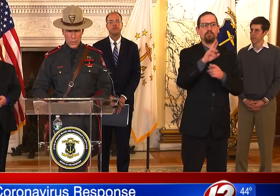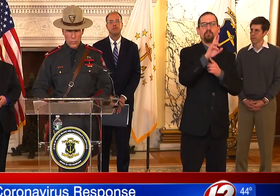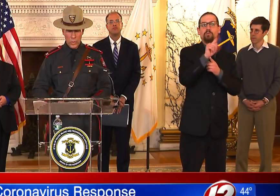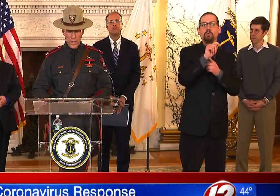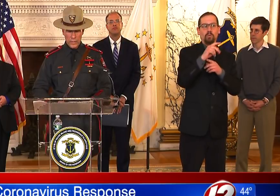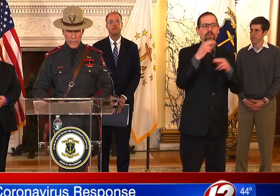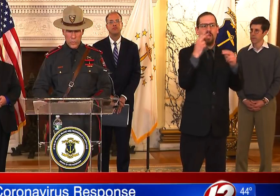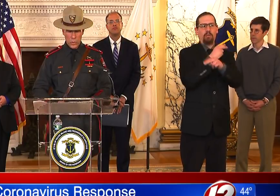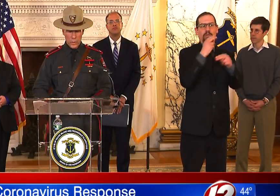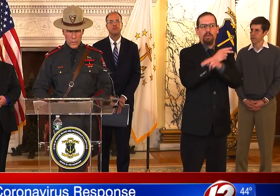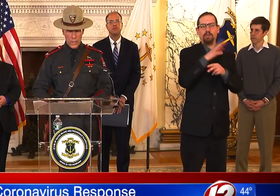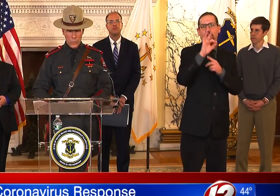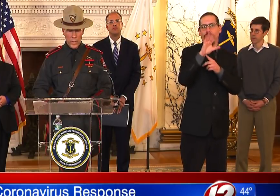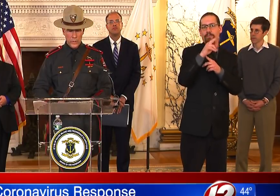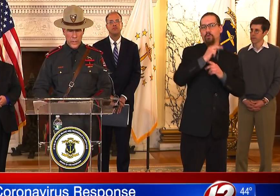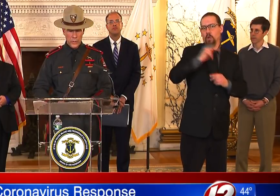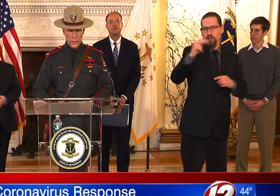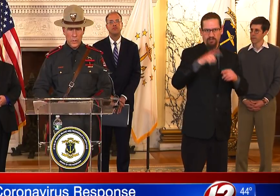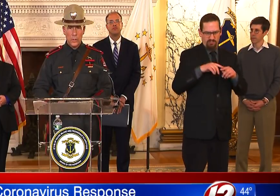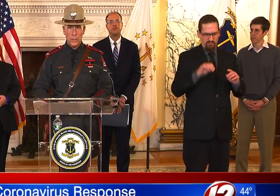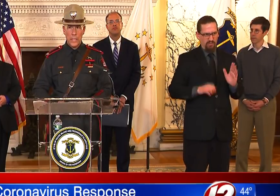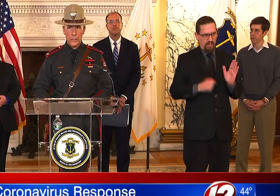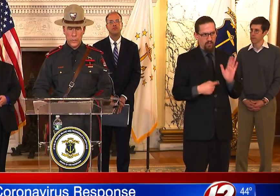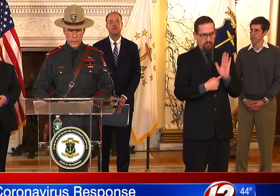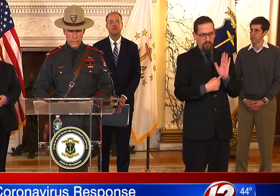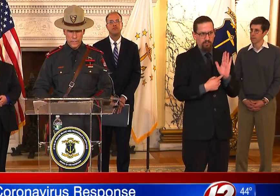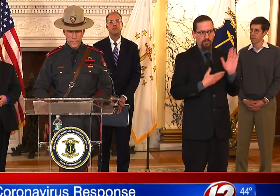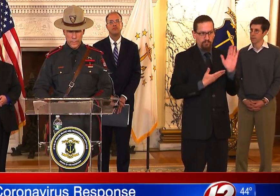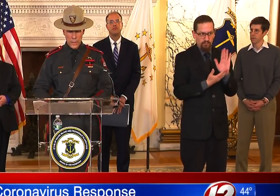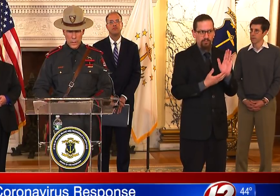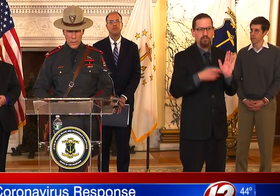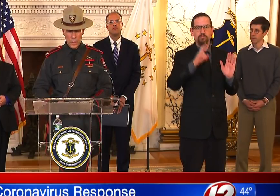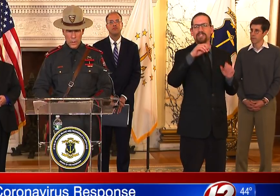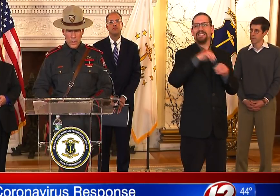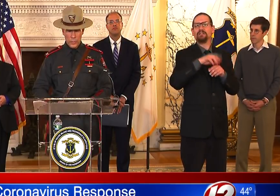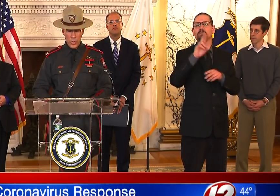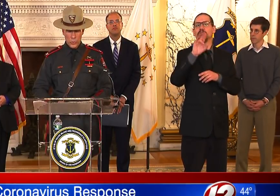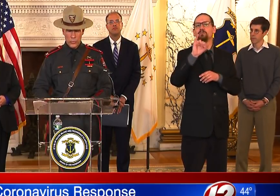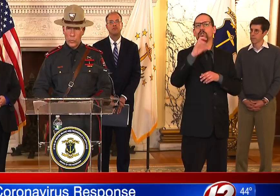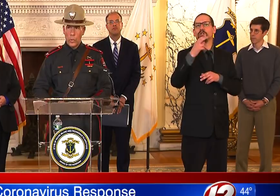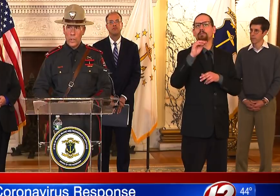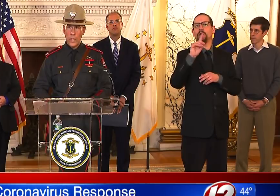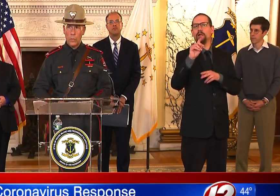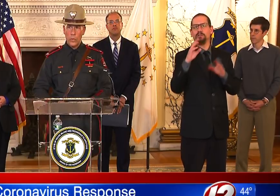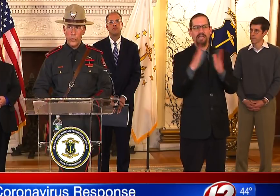HAVE FOUR INFORMATION STATIONS SET UP,